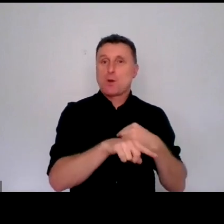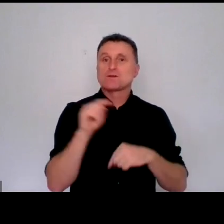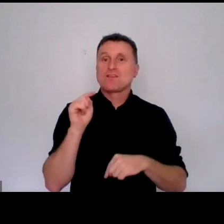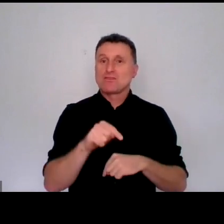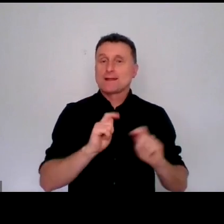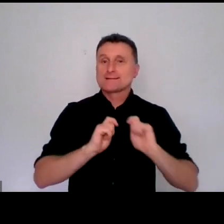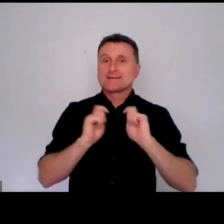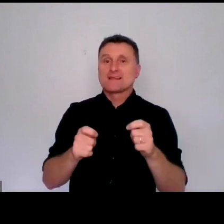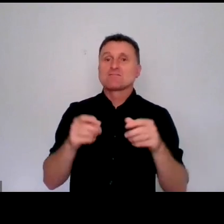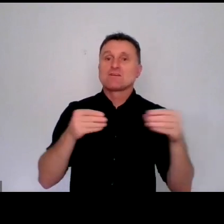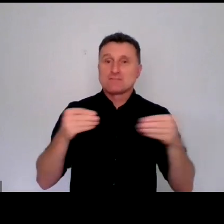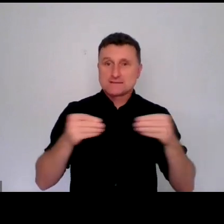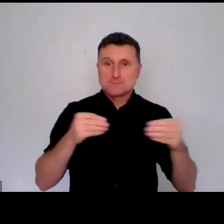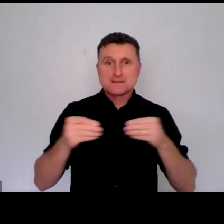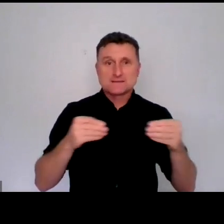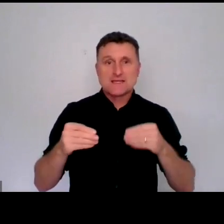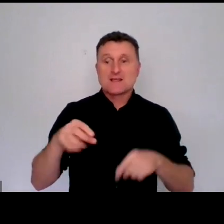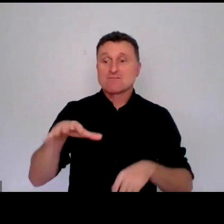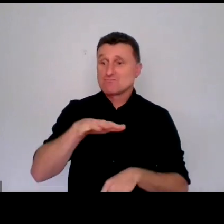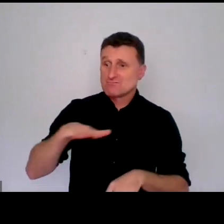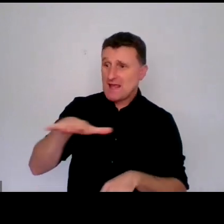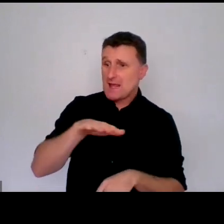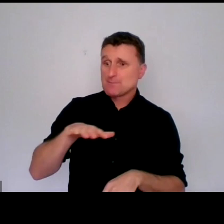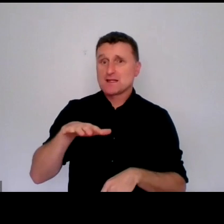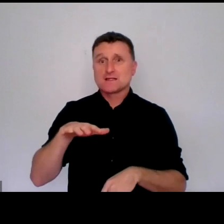more options about who could be paid to provide that support.